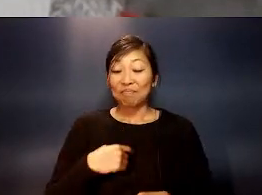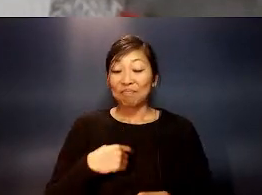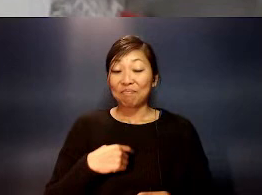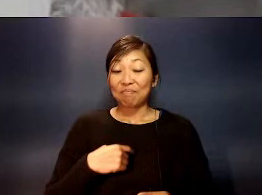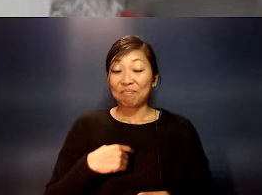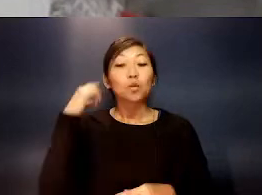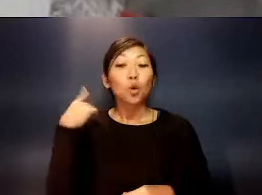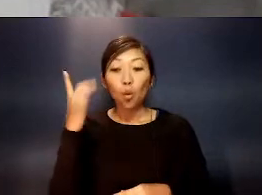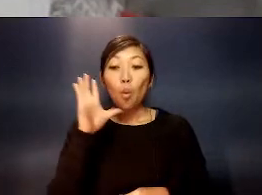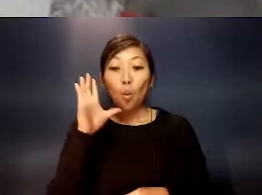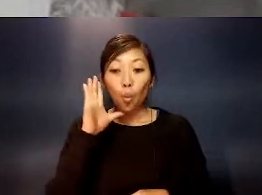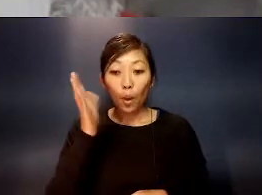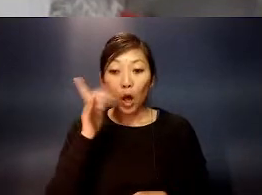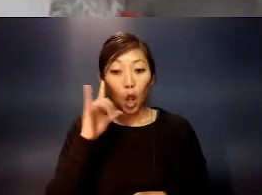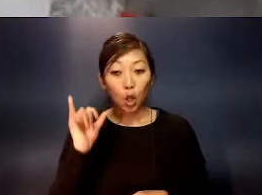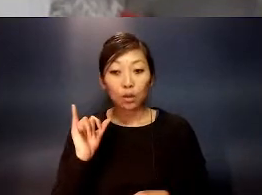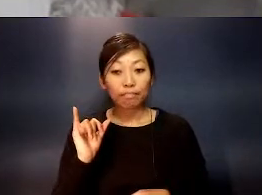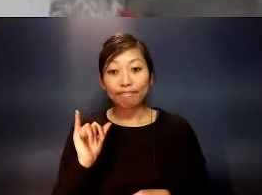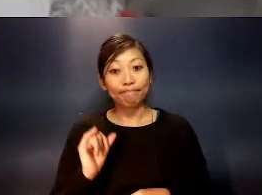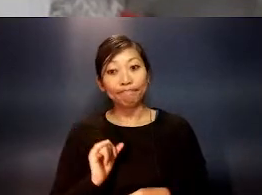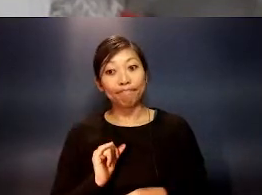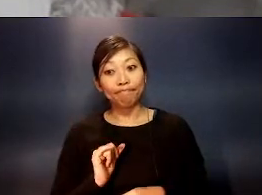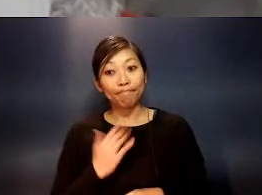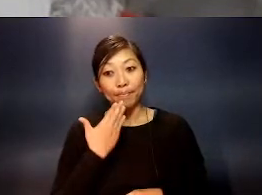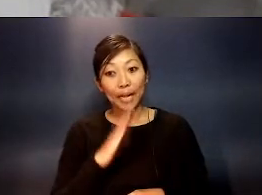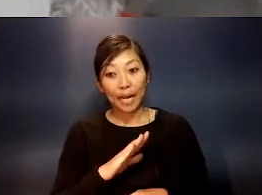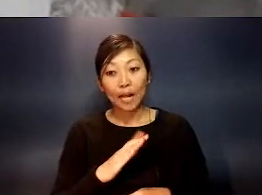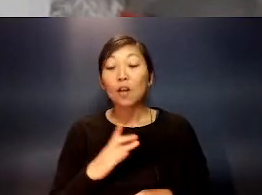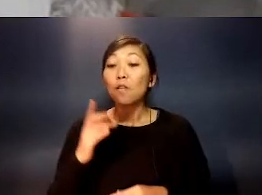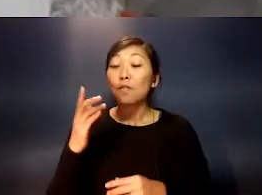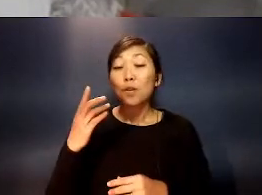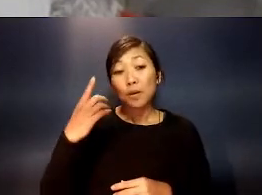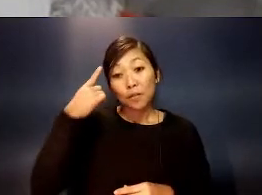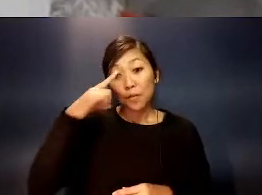WHAT'S BEEN PROPOSED BY MYSELF AND OTHER COLLEAGUES, WHAT COMMUNITY MEMBERS HAVE BEEN TALKING ABOUT FOR